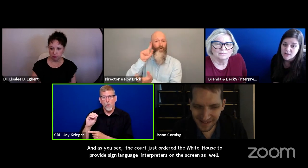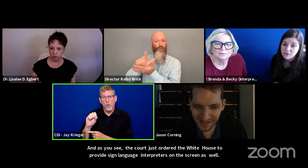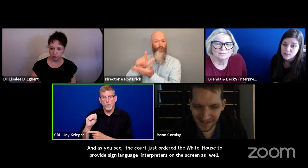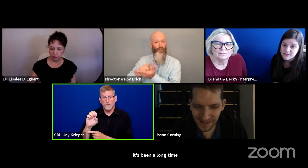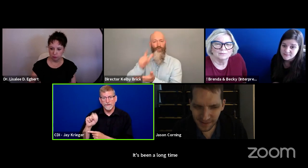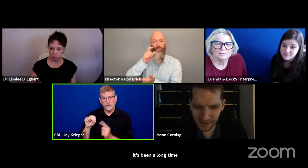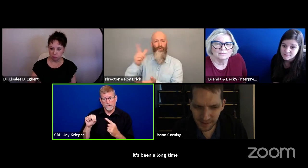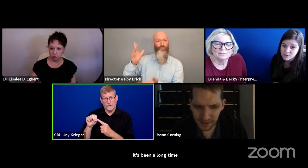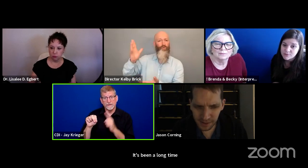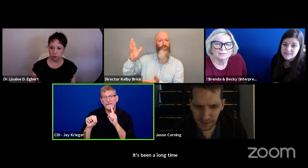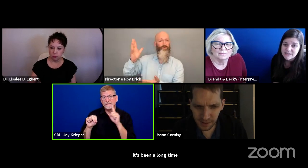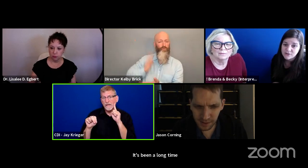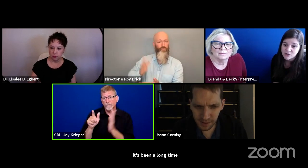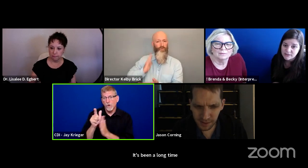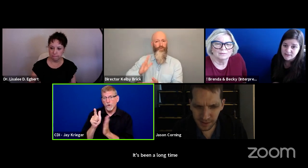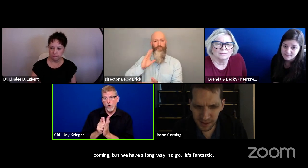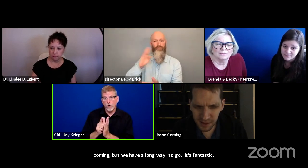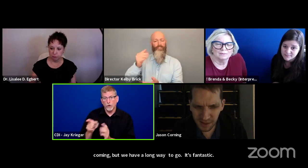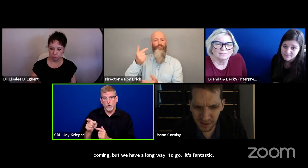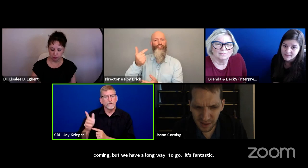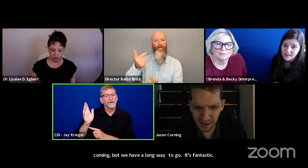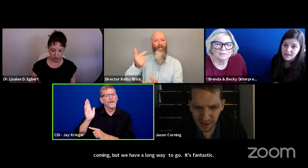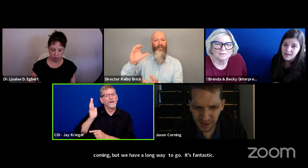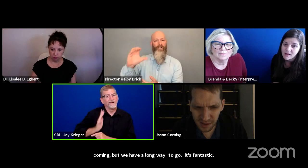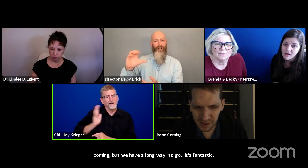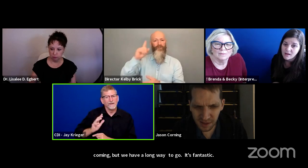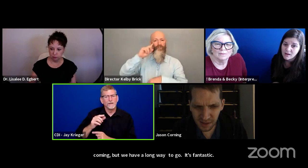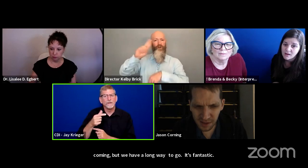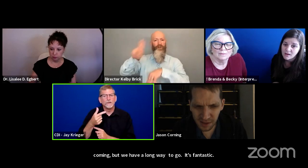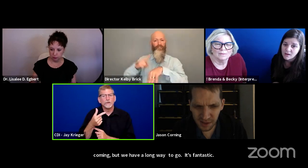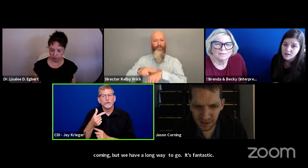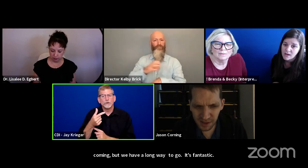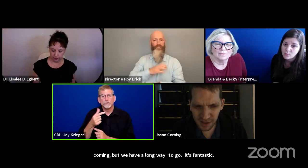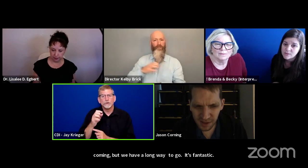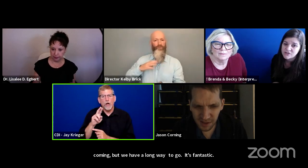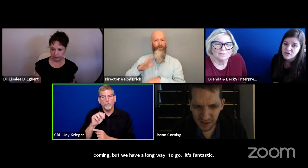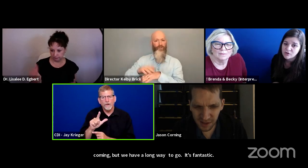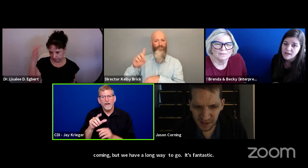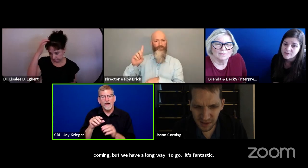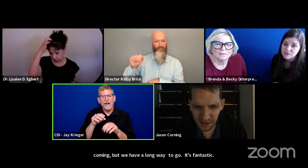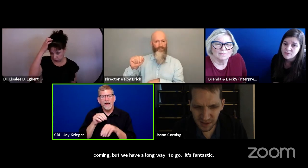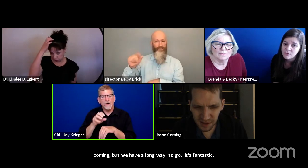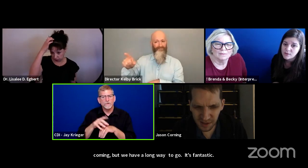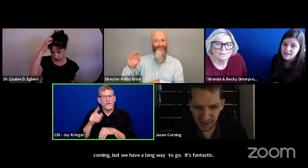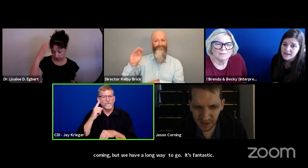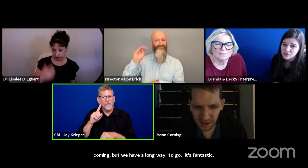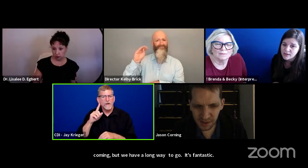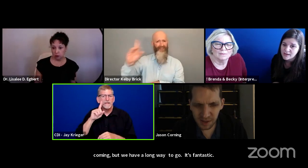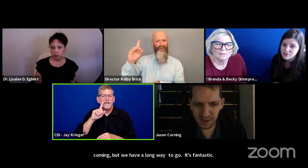Jeff Rosen, who is a Deaf attorney, and was the general counsel for the National Council